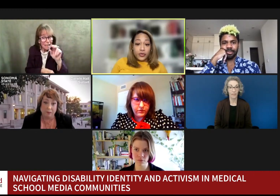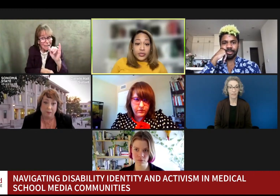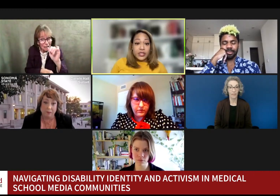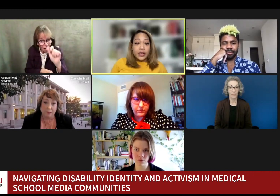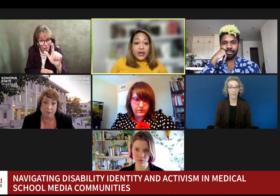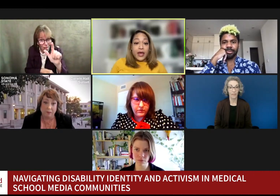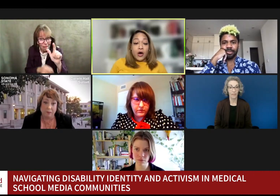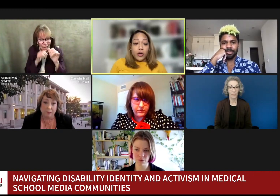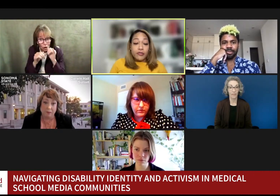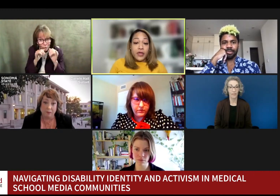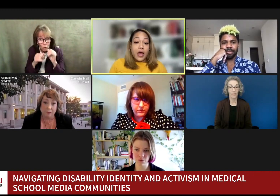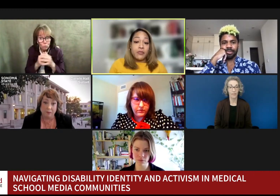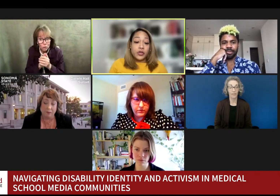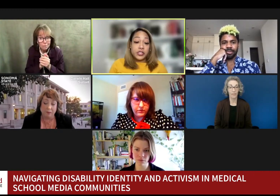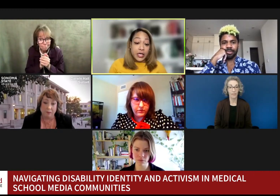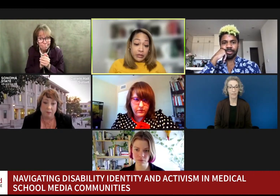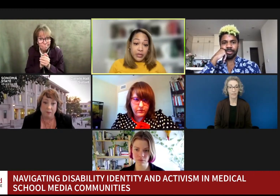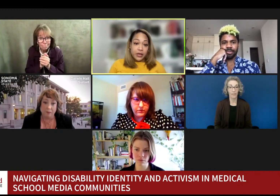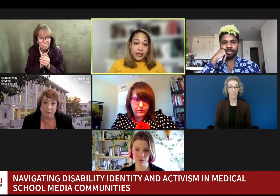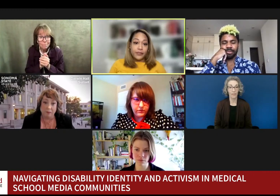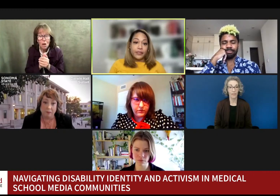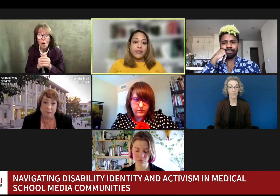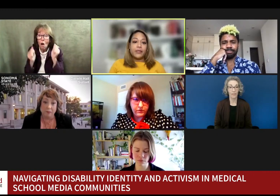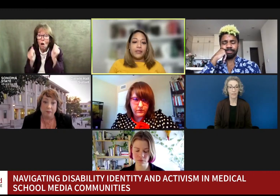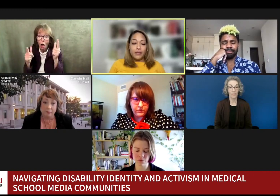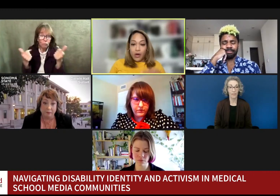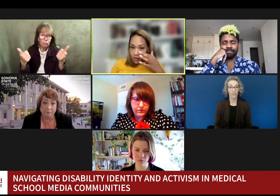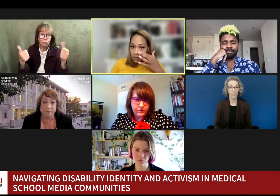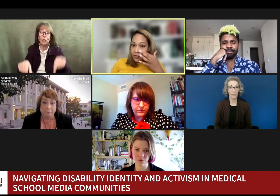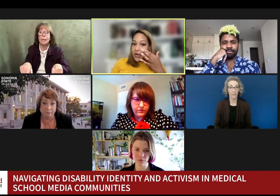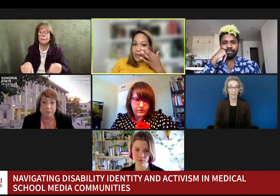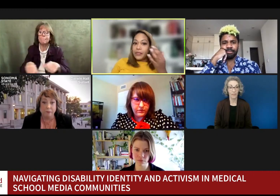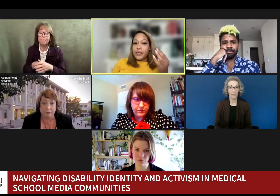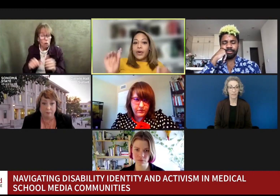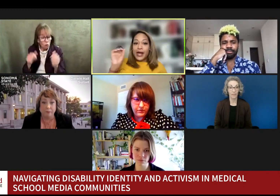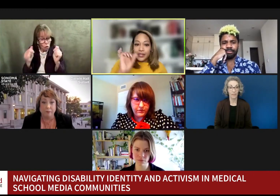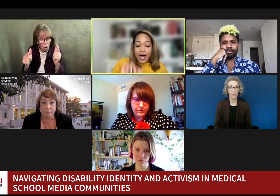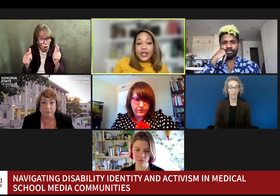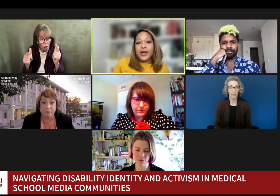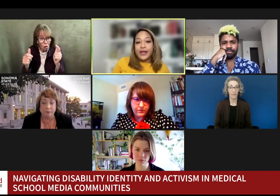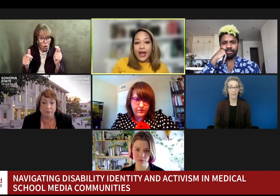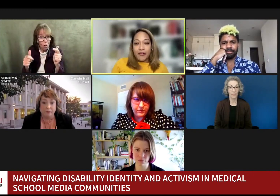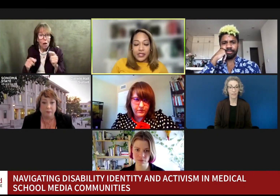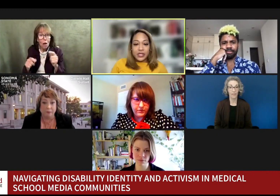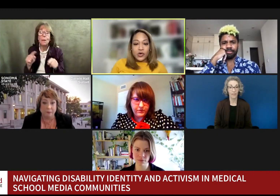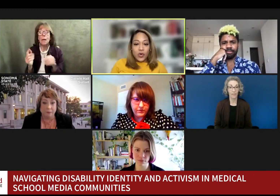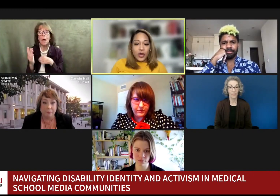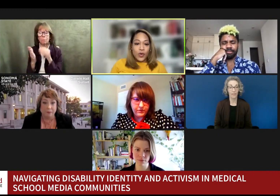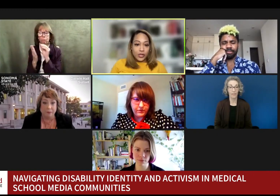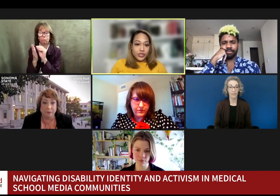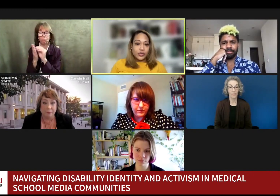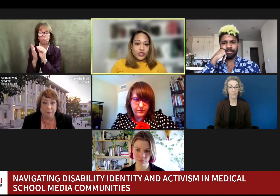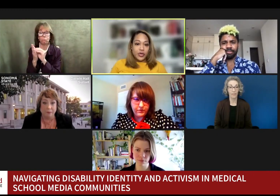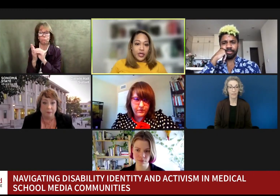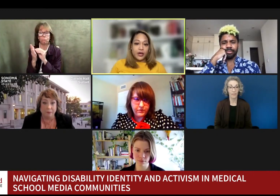All of them rejected me, all of them. But I documented every single one while on social media.